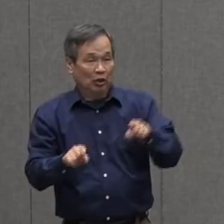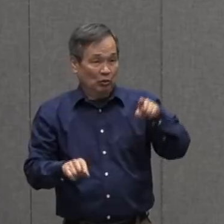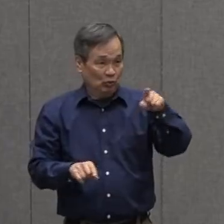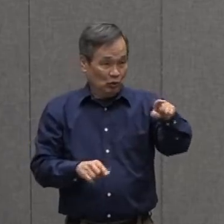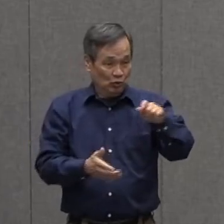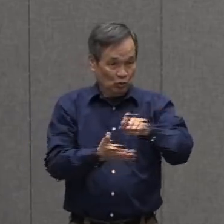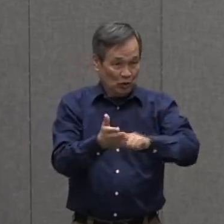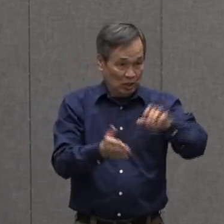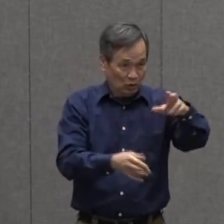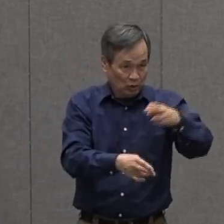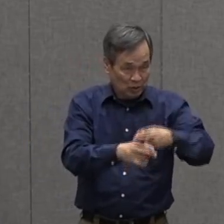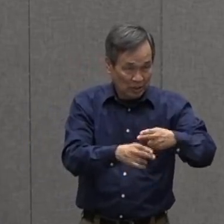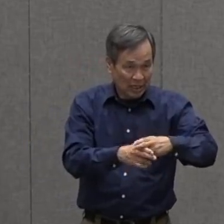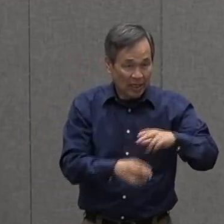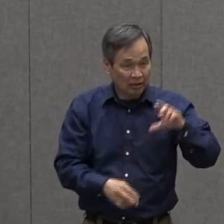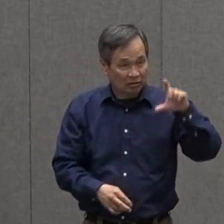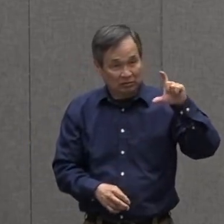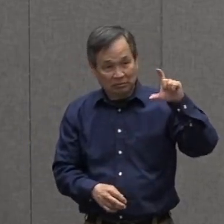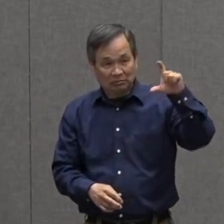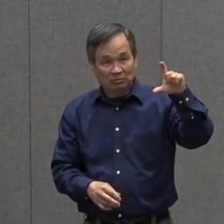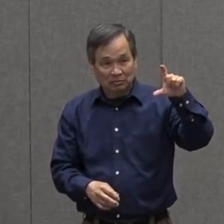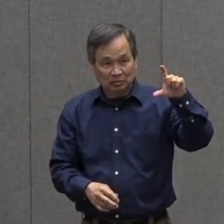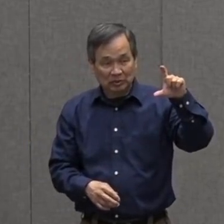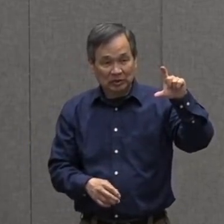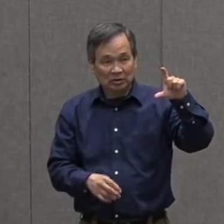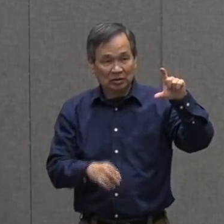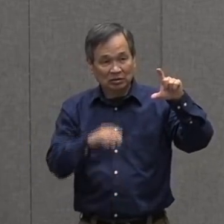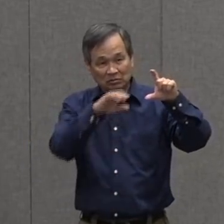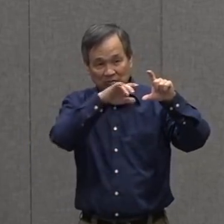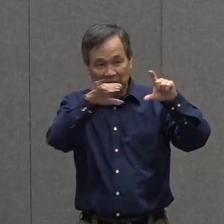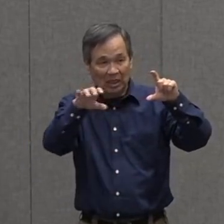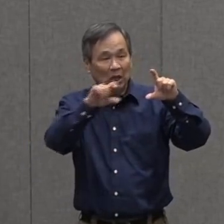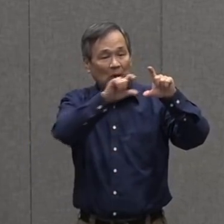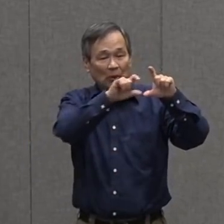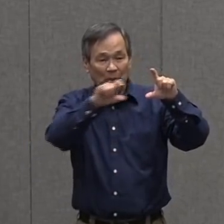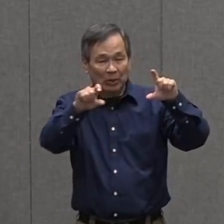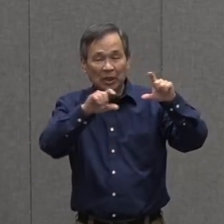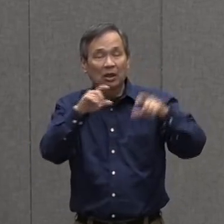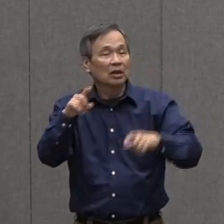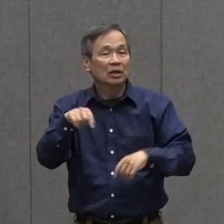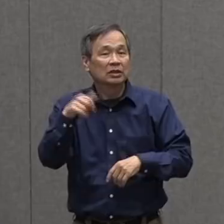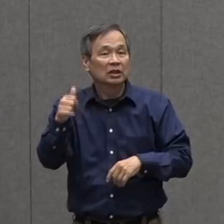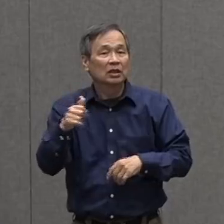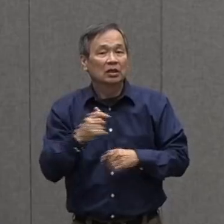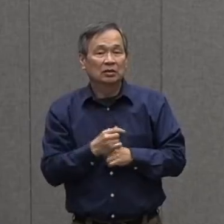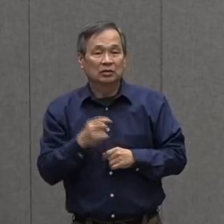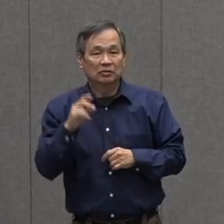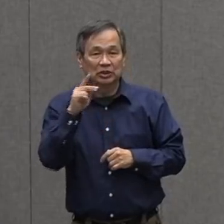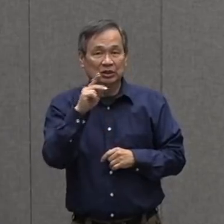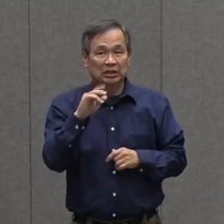because that makes you proper. Did you know you could go from common to proper? You sure can.